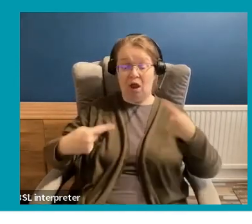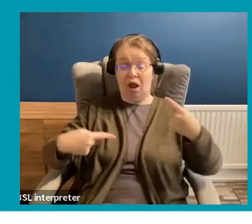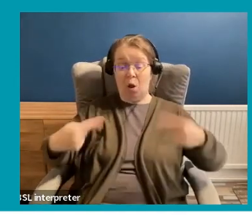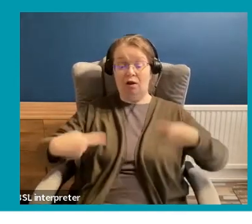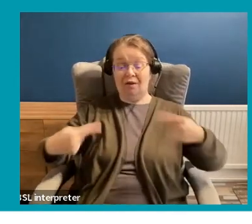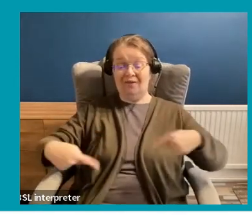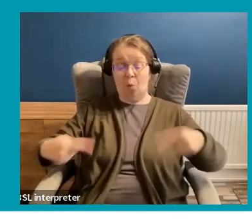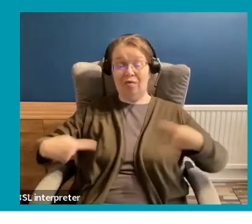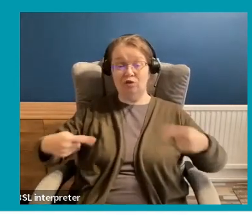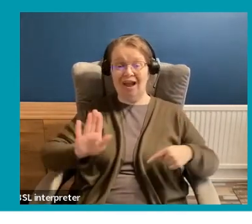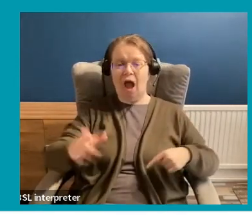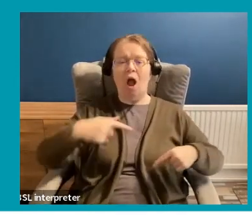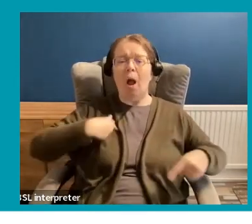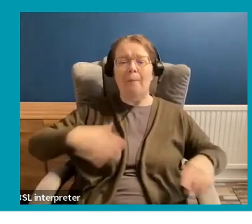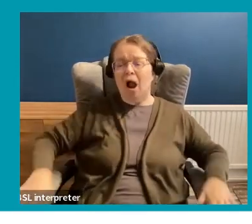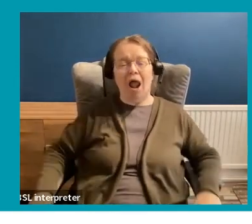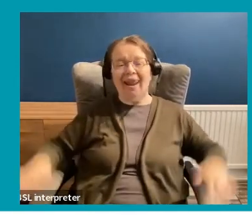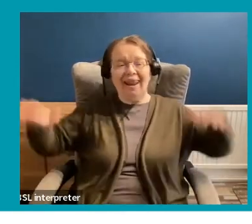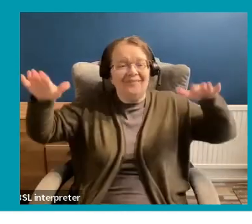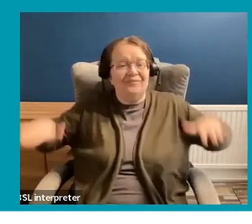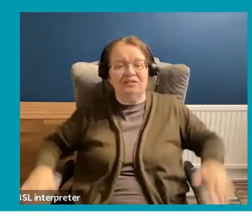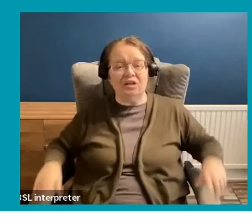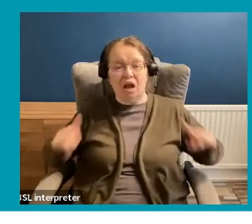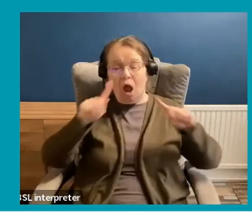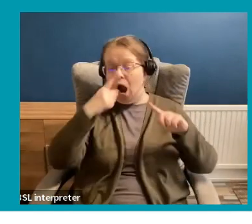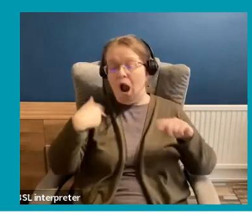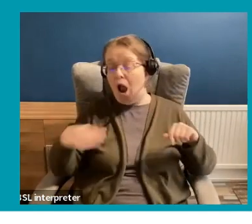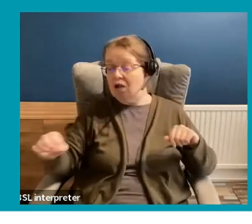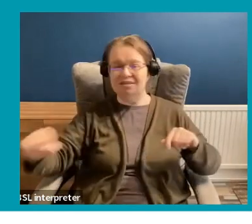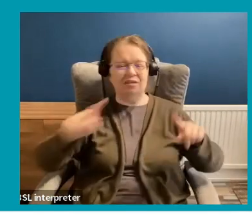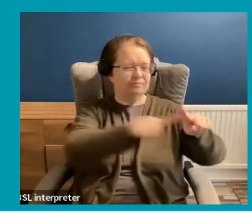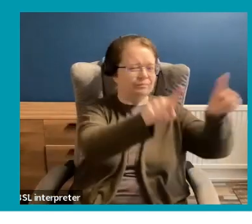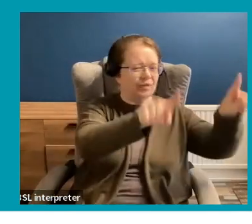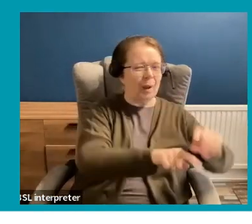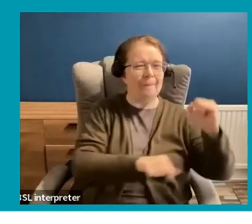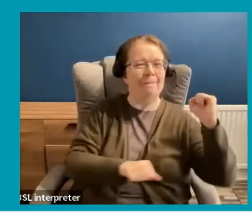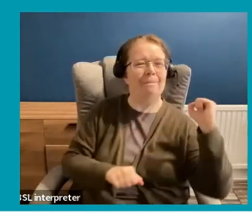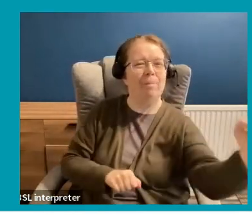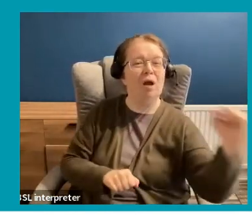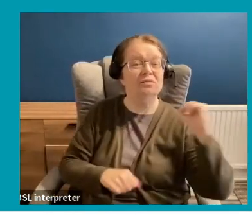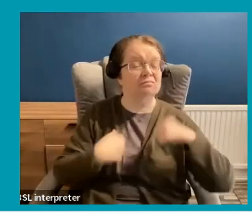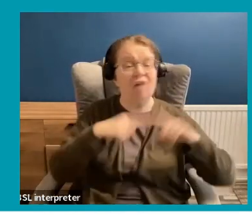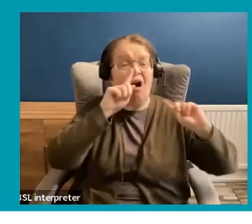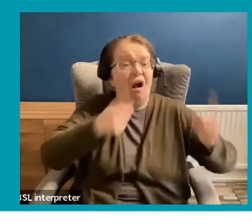because I can't lift my arms up, I cannot push the buttons, the automatic opening door buttons.